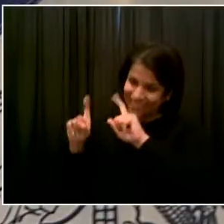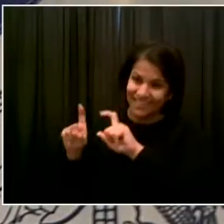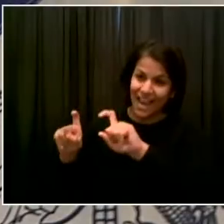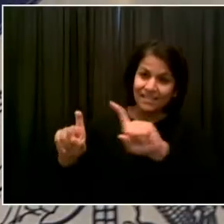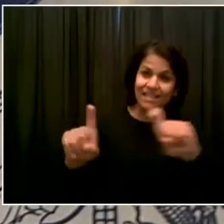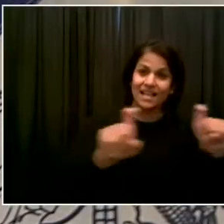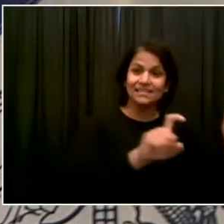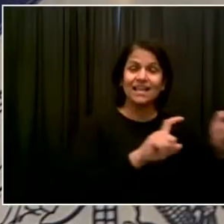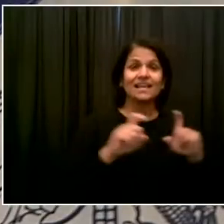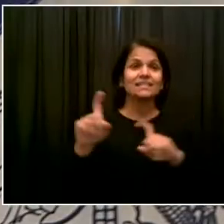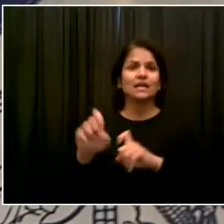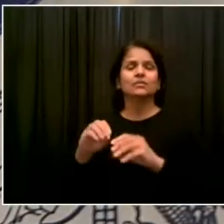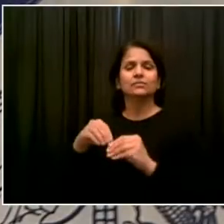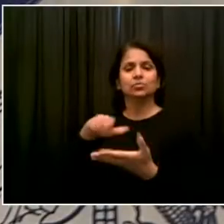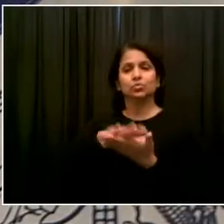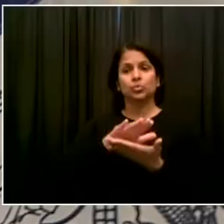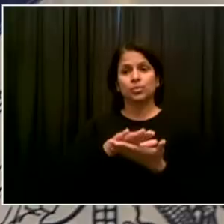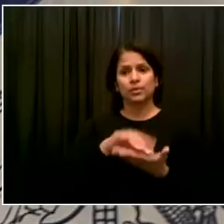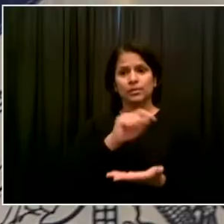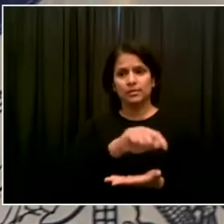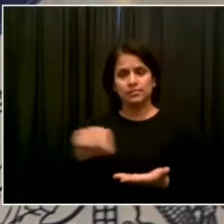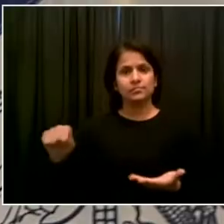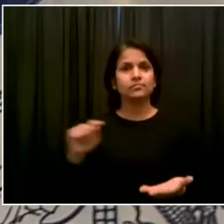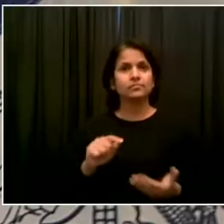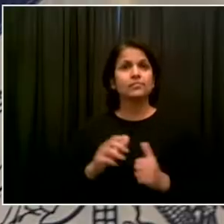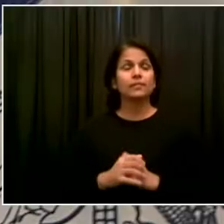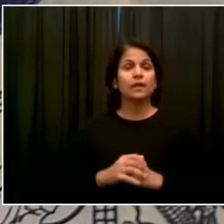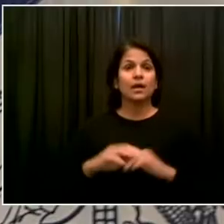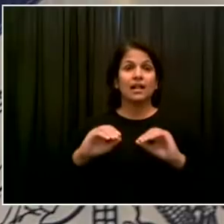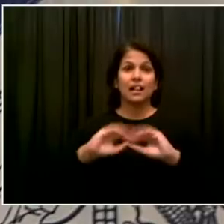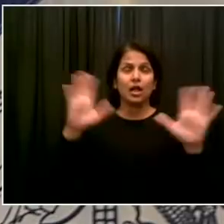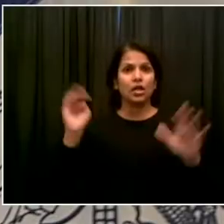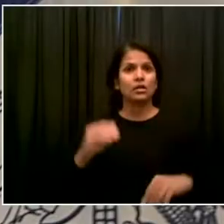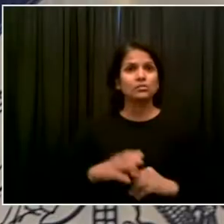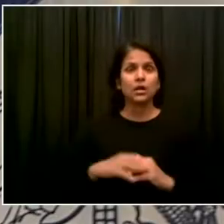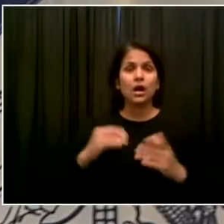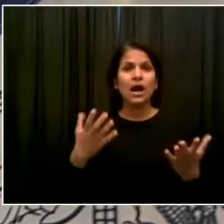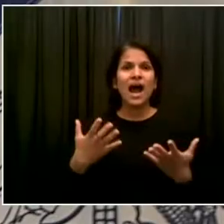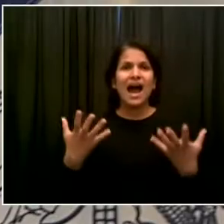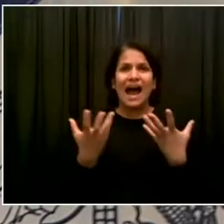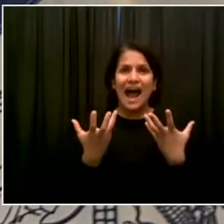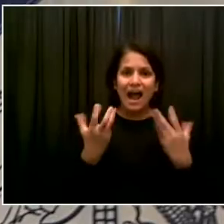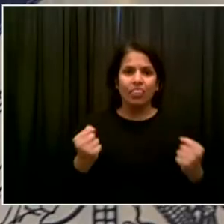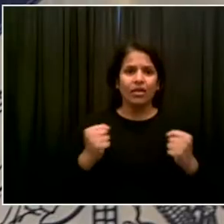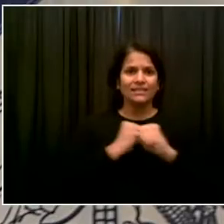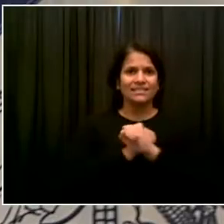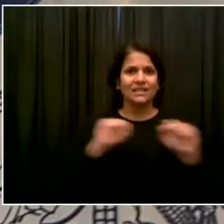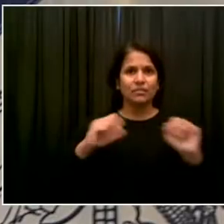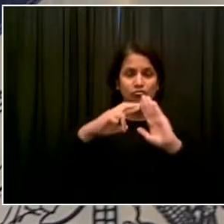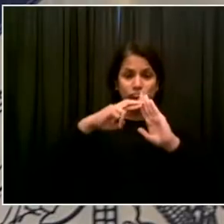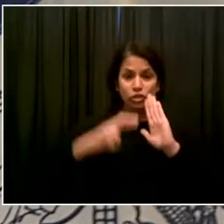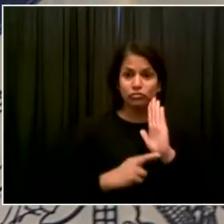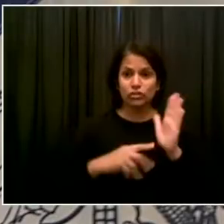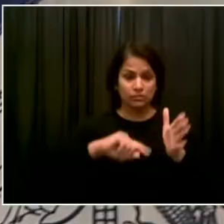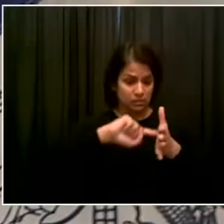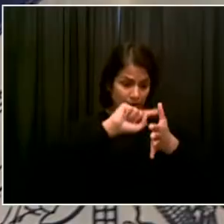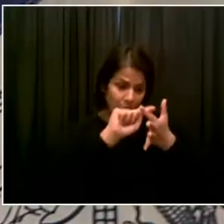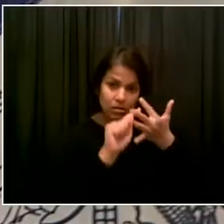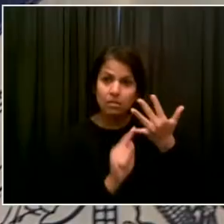IF WE WERE NOT IN EVERY SCHOOL EVERY WEEK AND WE WERE SEEN WHILE VARIATIONS IN THE NUMBERS MAYBE HAVE A DIFFERENT DISCUSSION BUT I THI NK SCEINTIFICLALY SOMETHING IS BEEN EXTRAORDINARILY